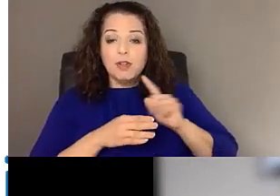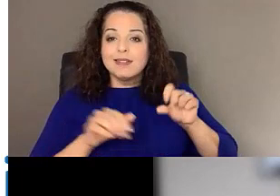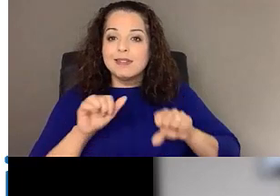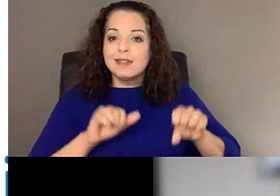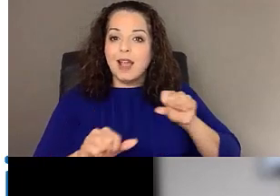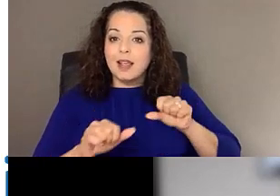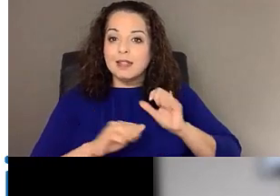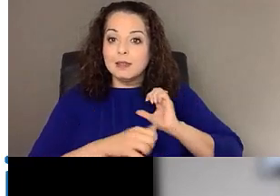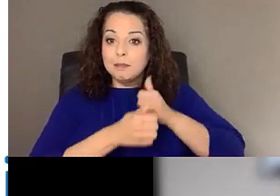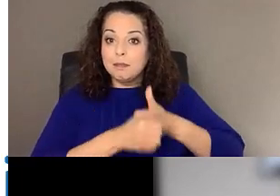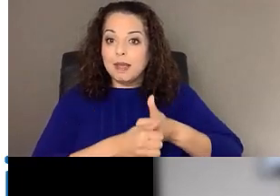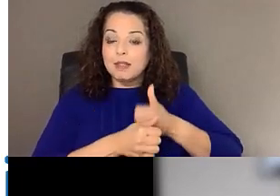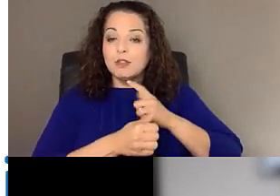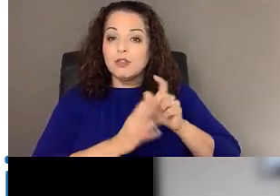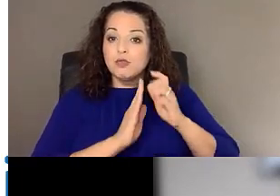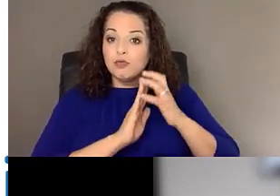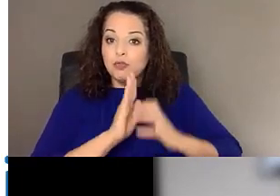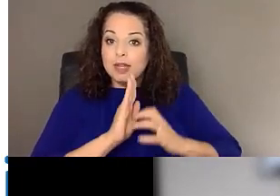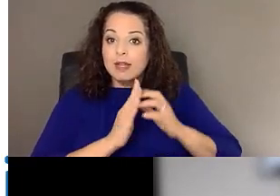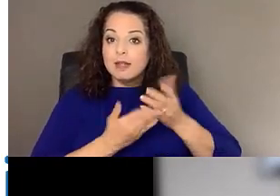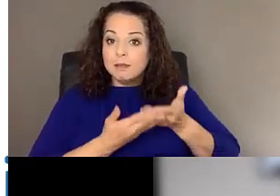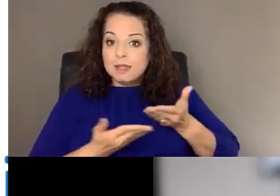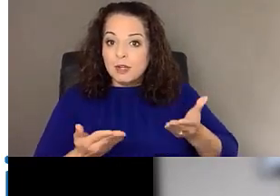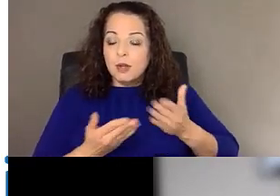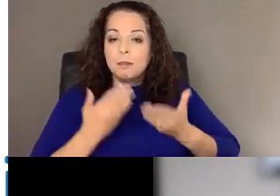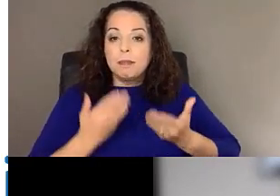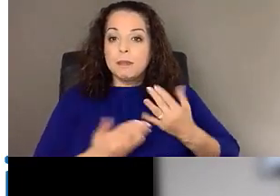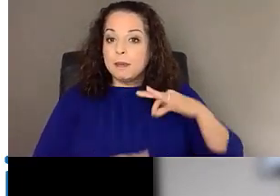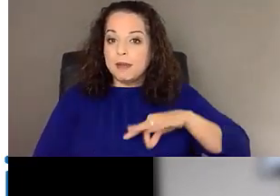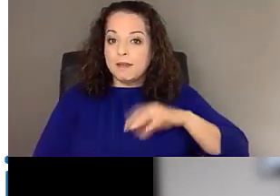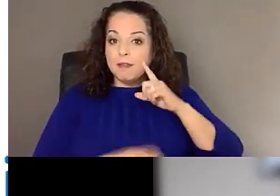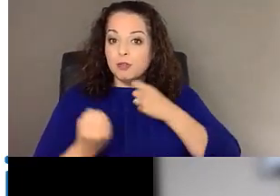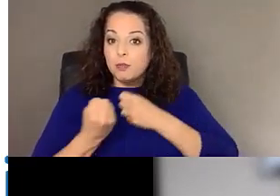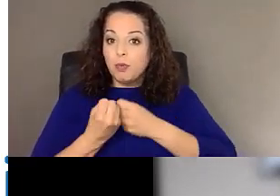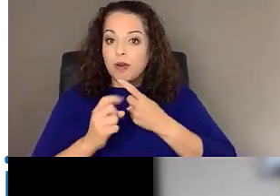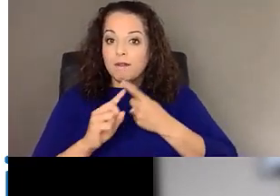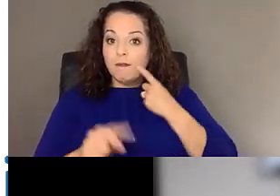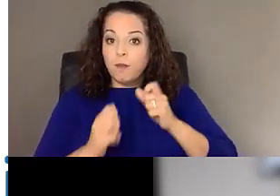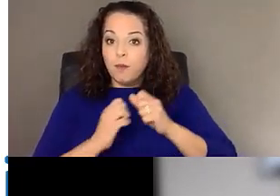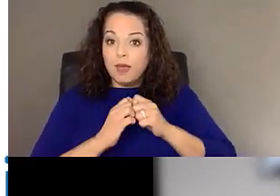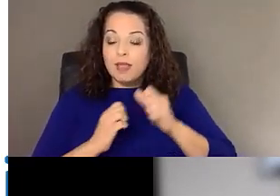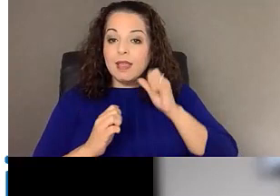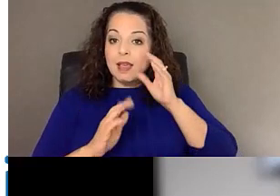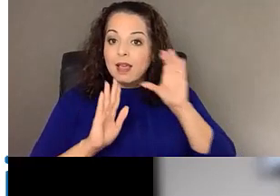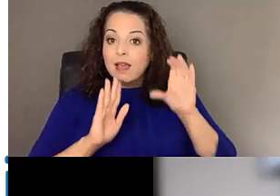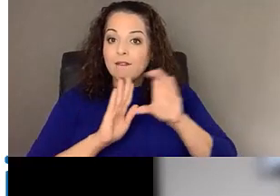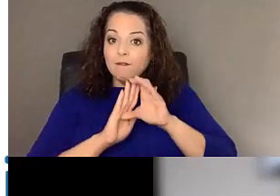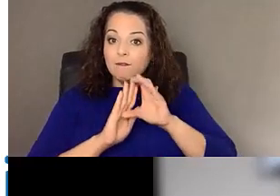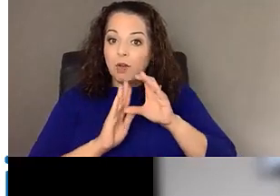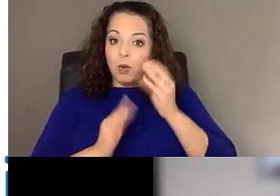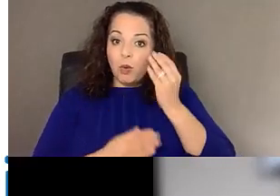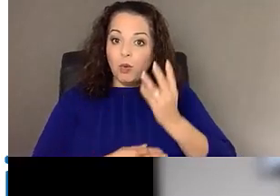materials may benefit from being supported by infographics as well as plain language summaries.